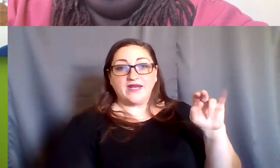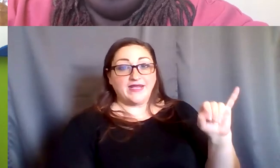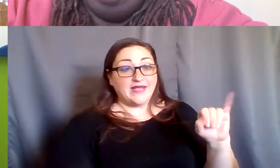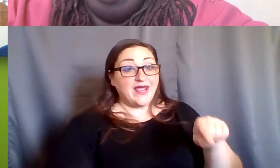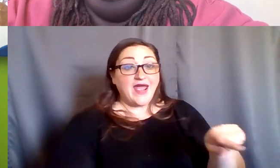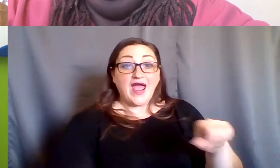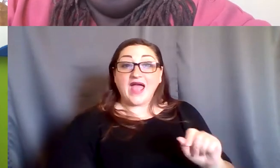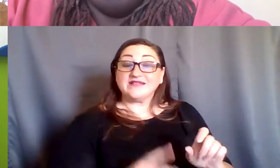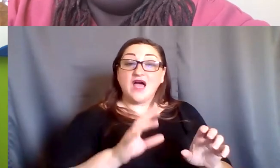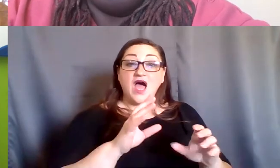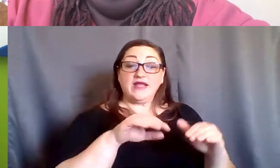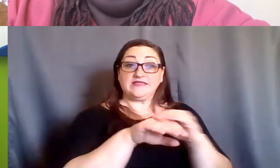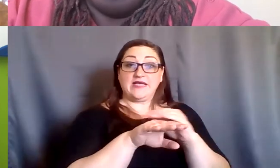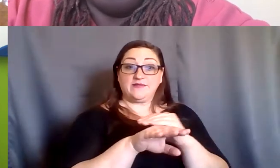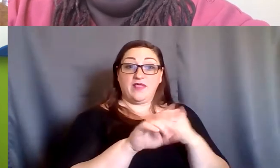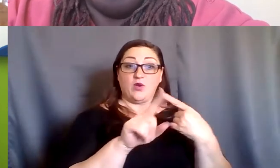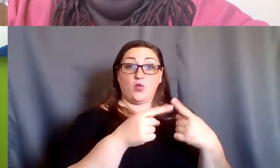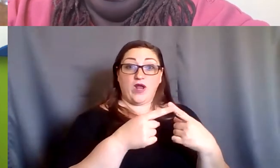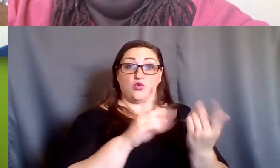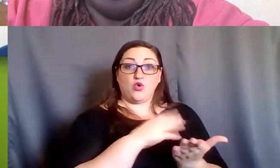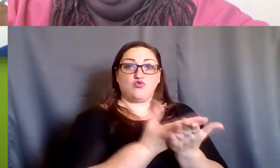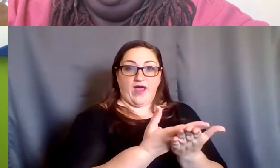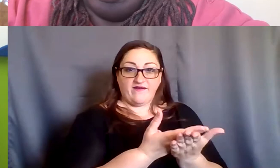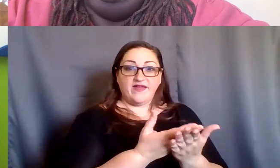It’s every single step along the way there that is always difficult.